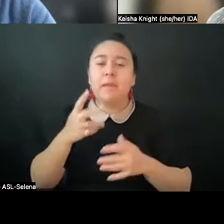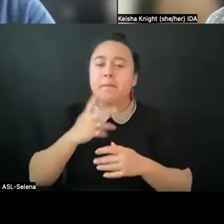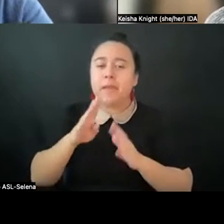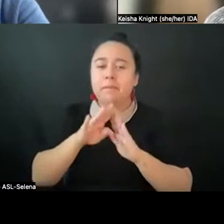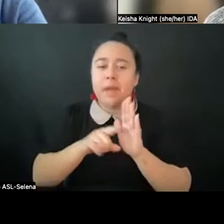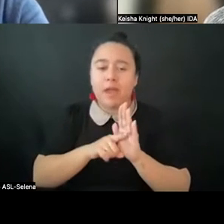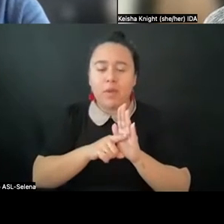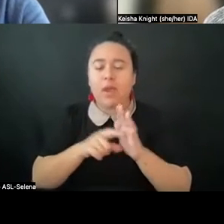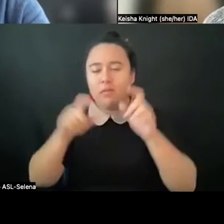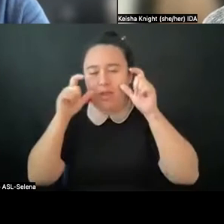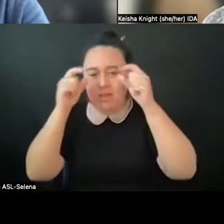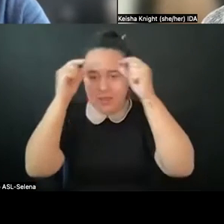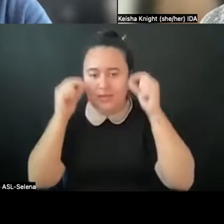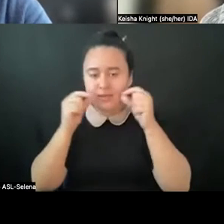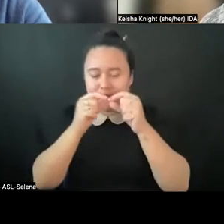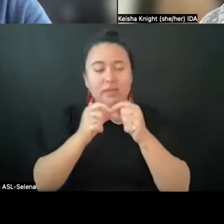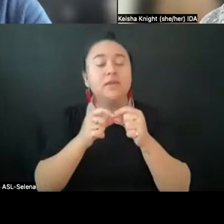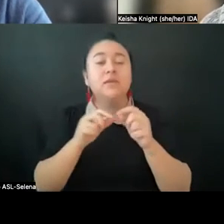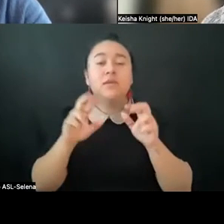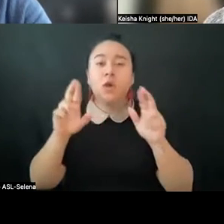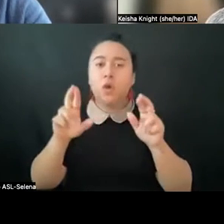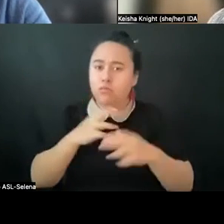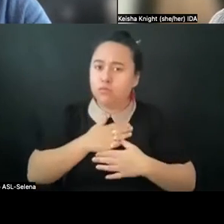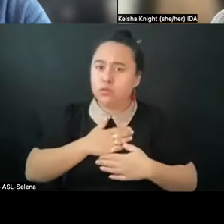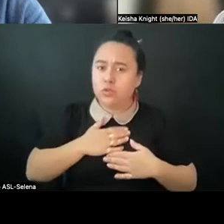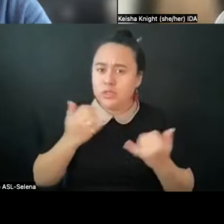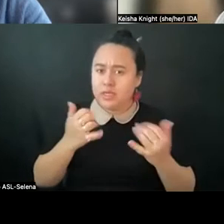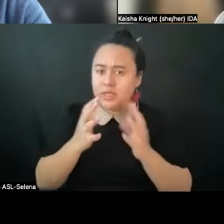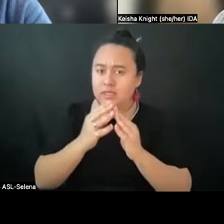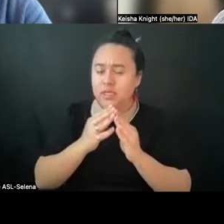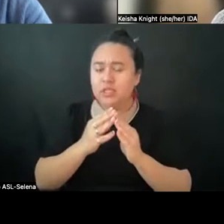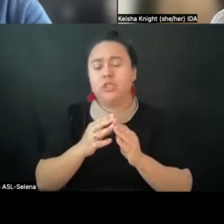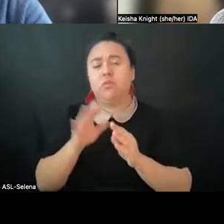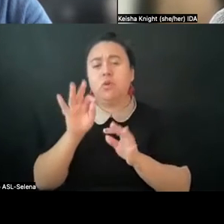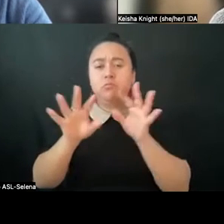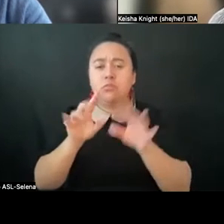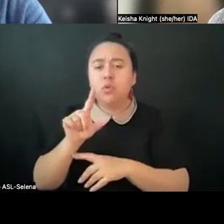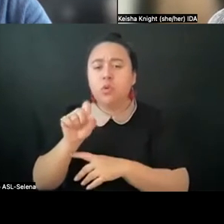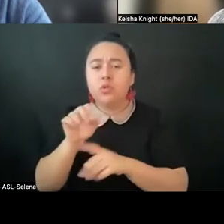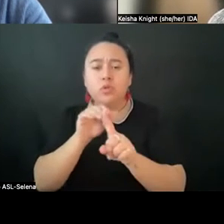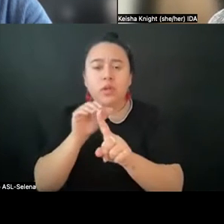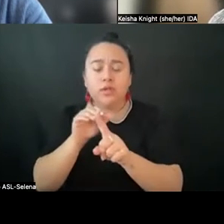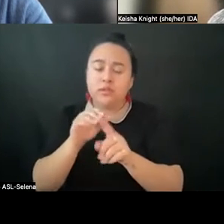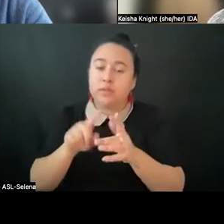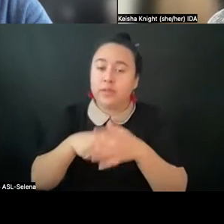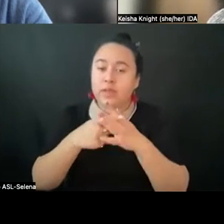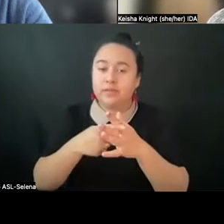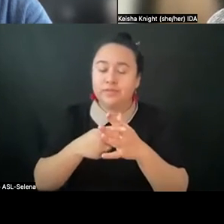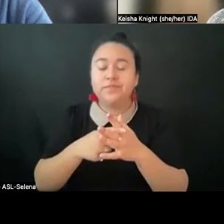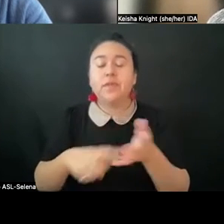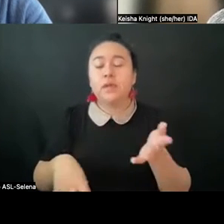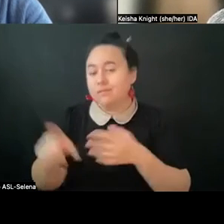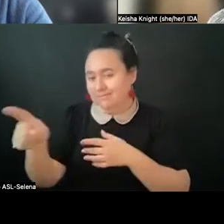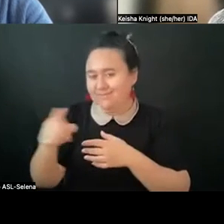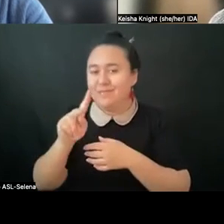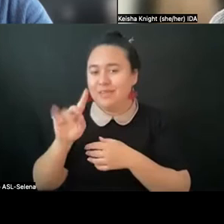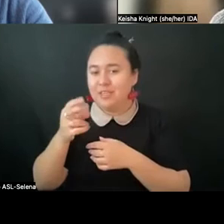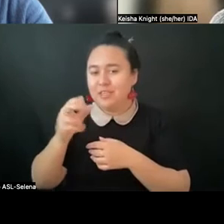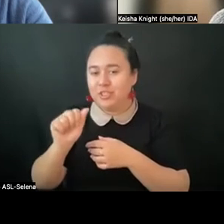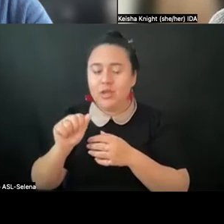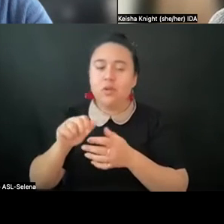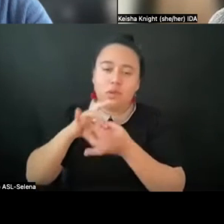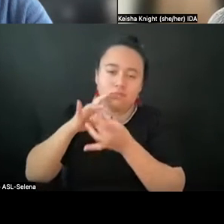quickly go over what -- I will quickly go over what we hope to accomplish and values.